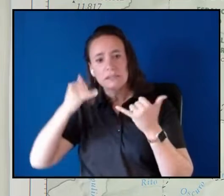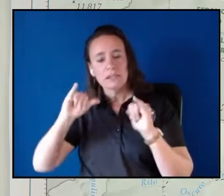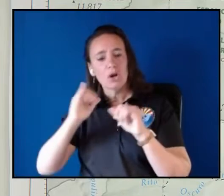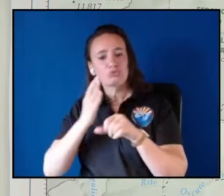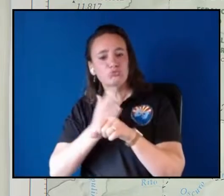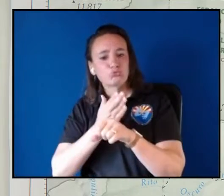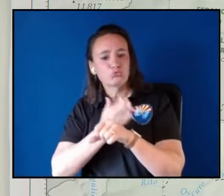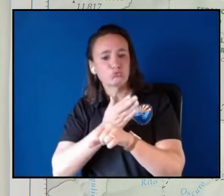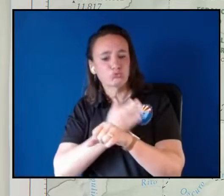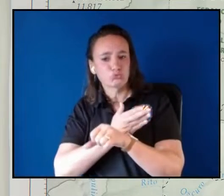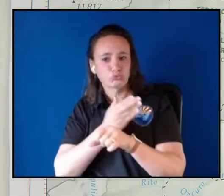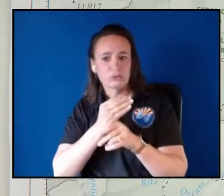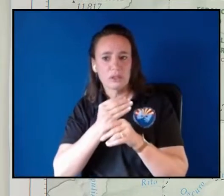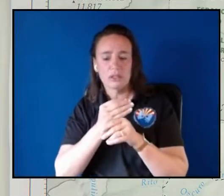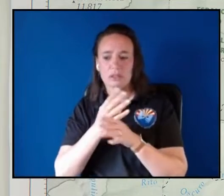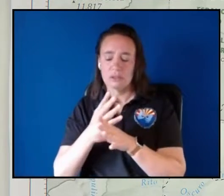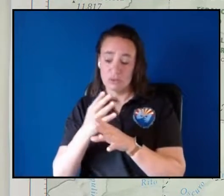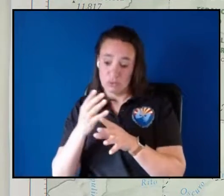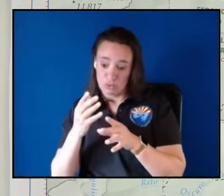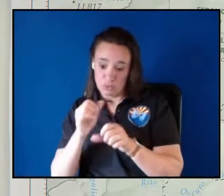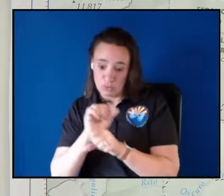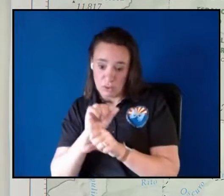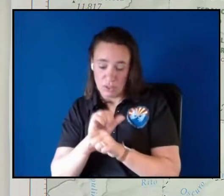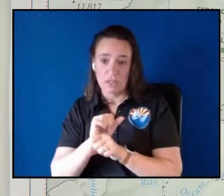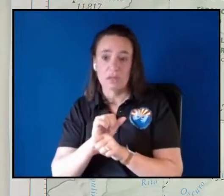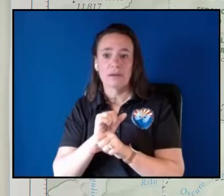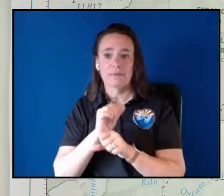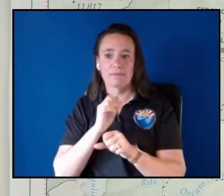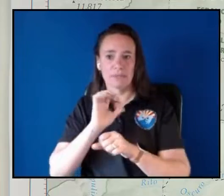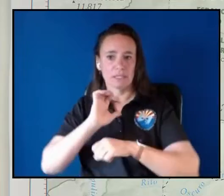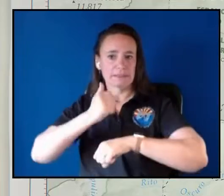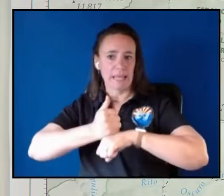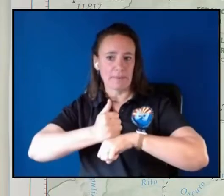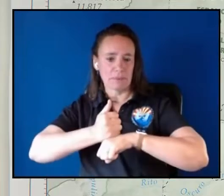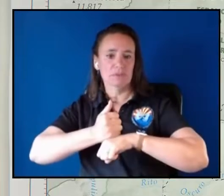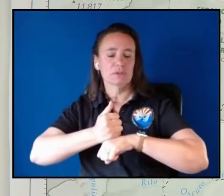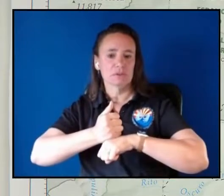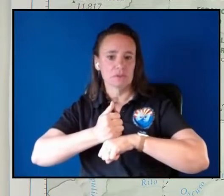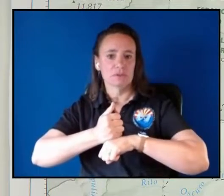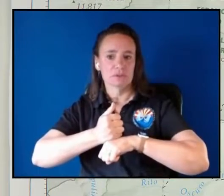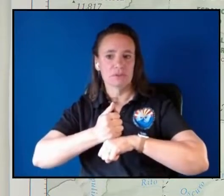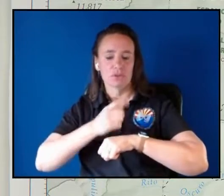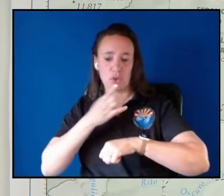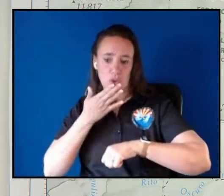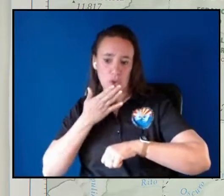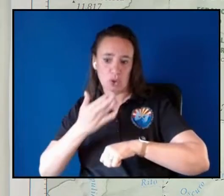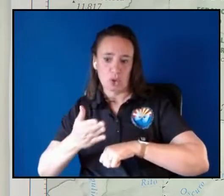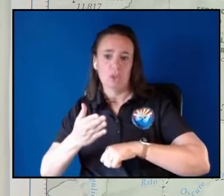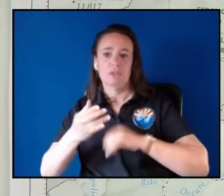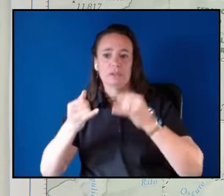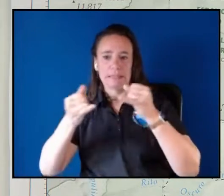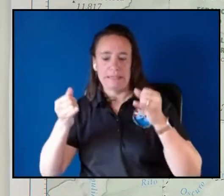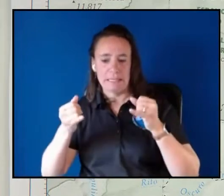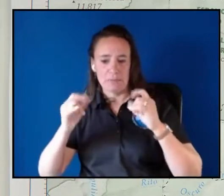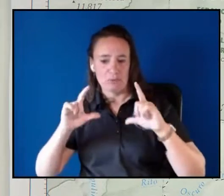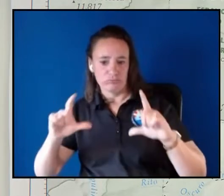buffered up and and well established so that they'll be a really good containment feature. One thing of note is